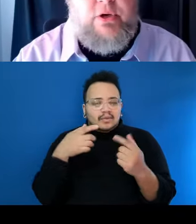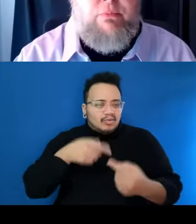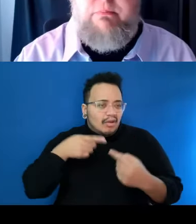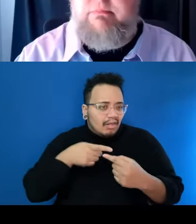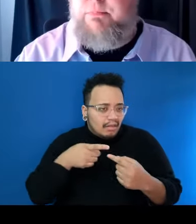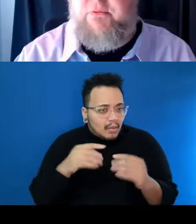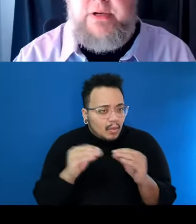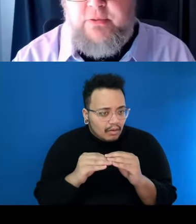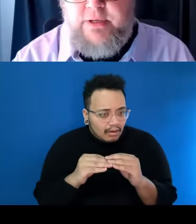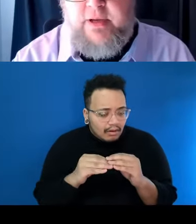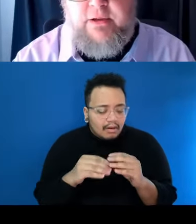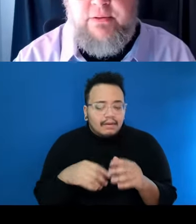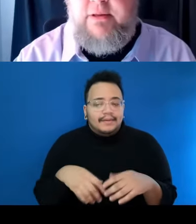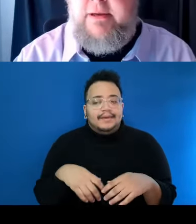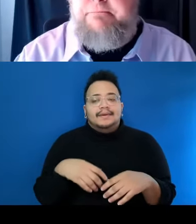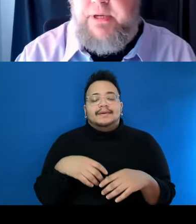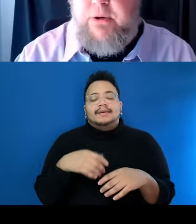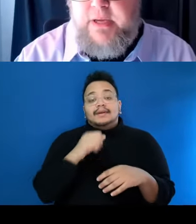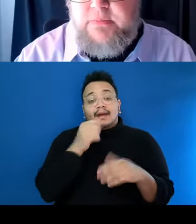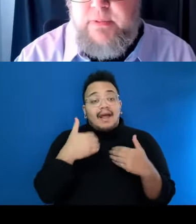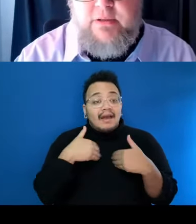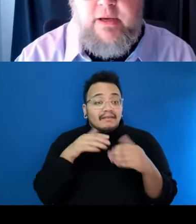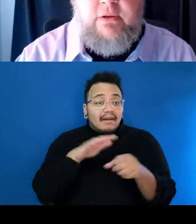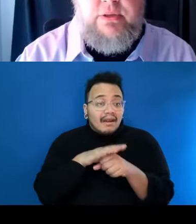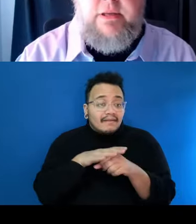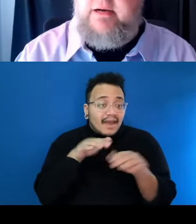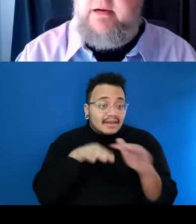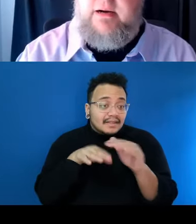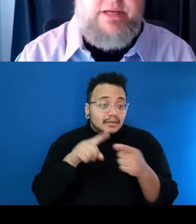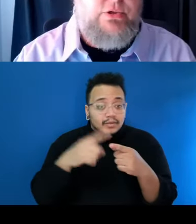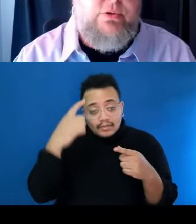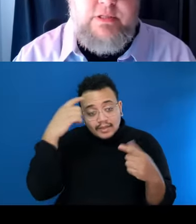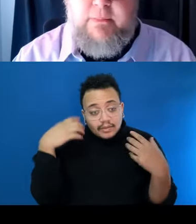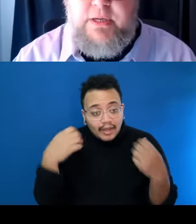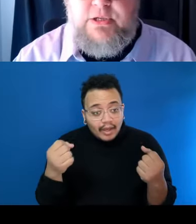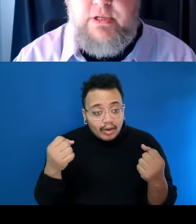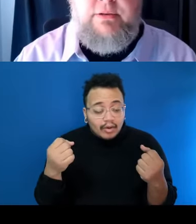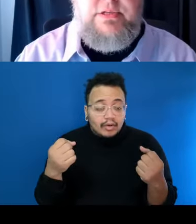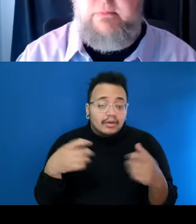So, professional mental health, peer-based mental health, insurance might be a challenge.